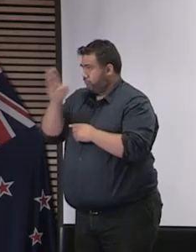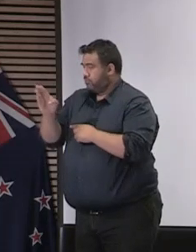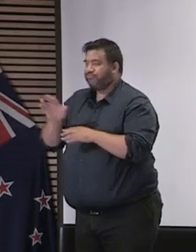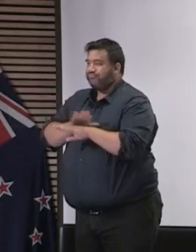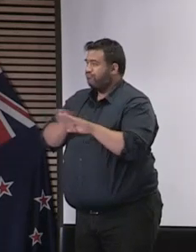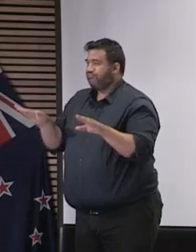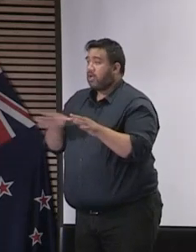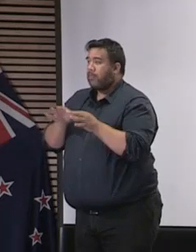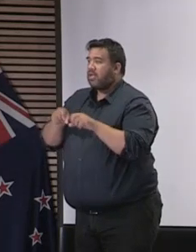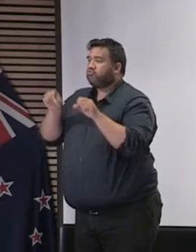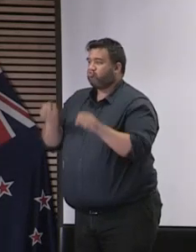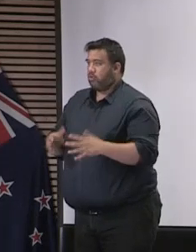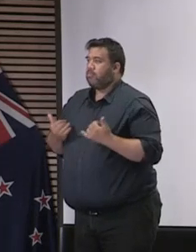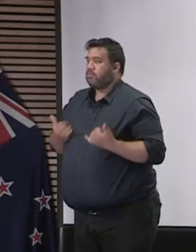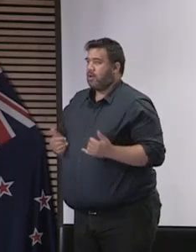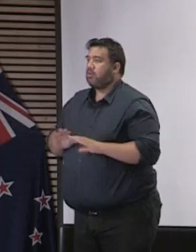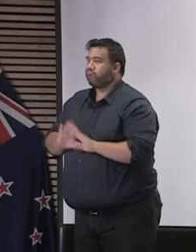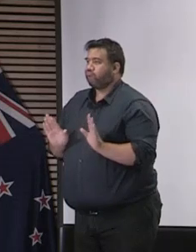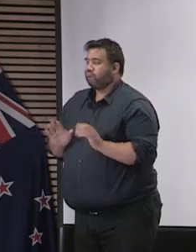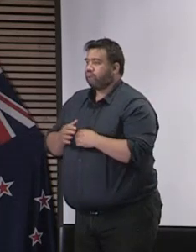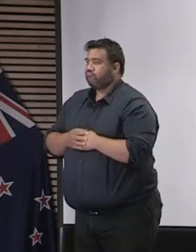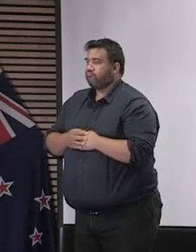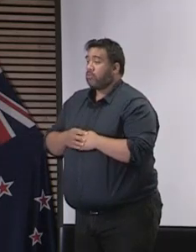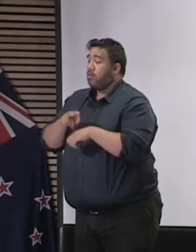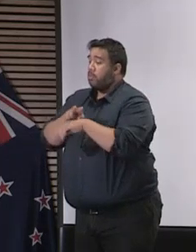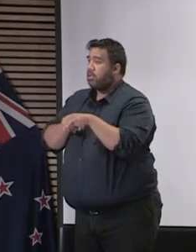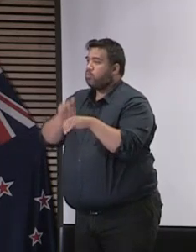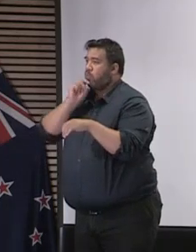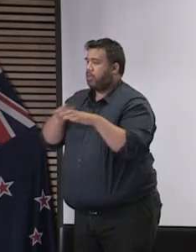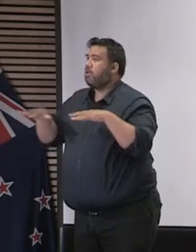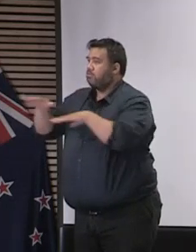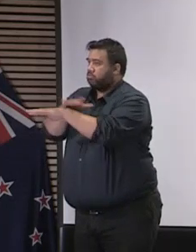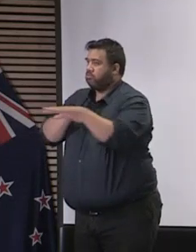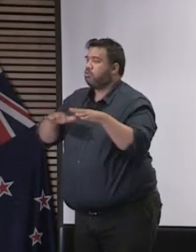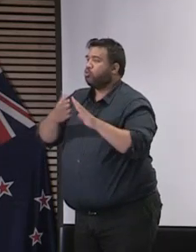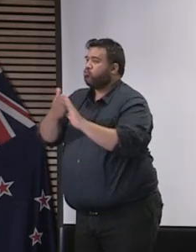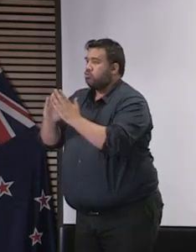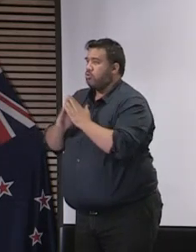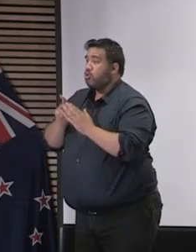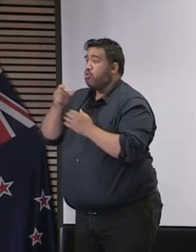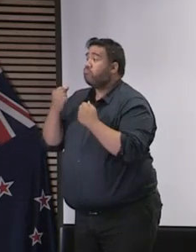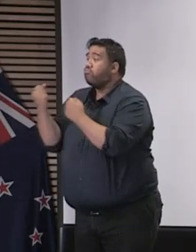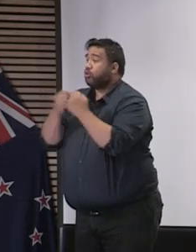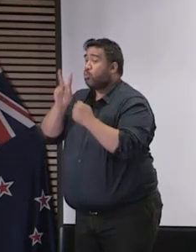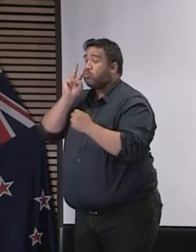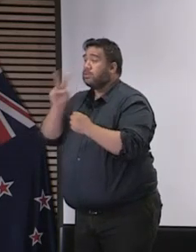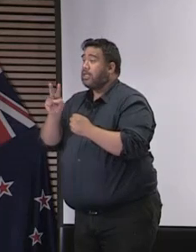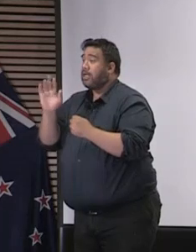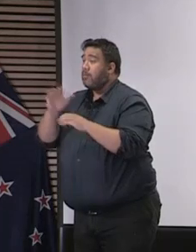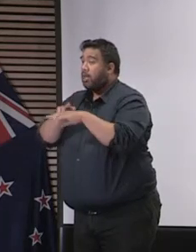they should change their plans immediately. Police will have an increased presence in the